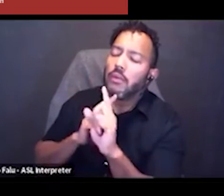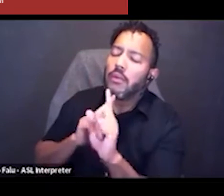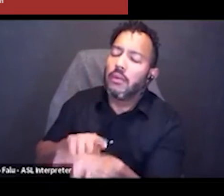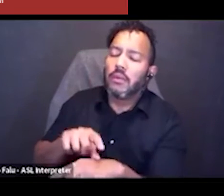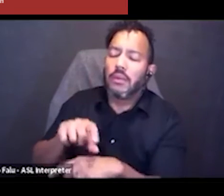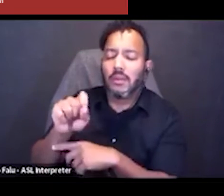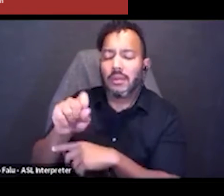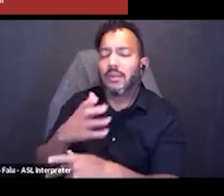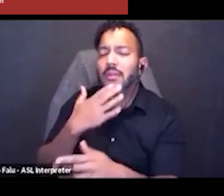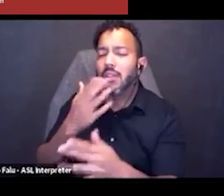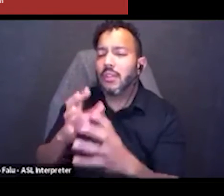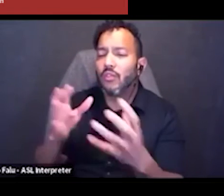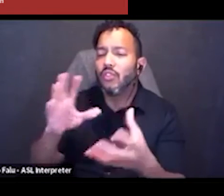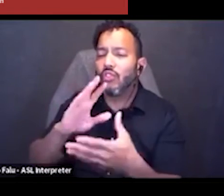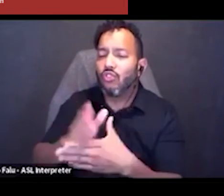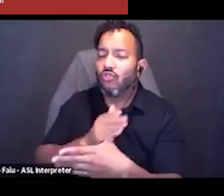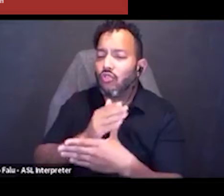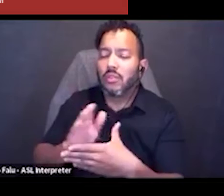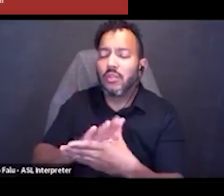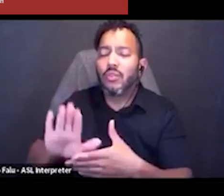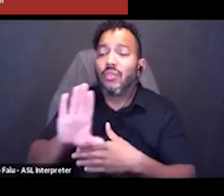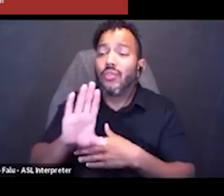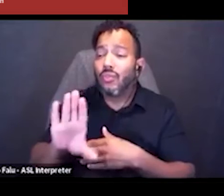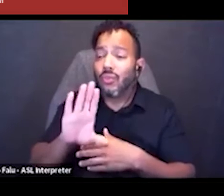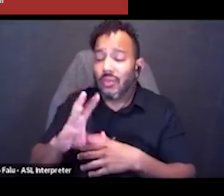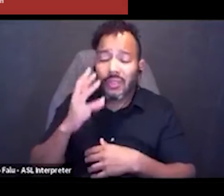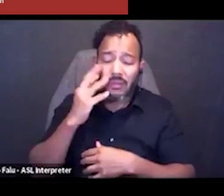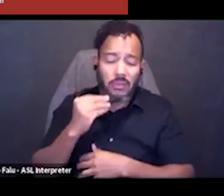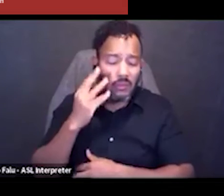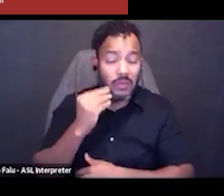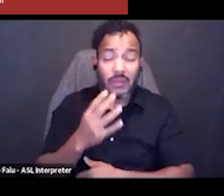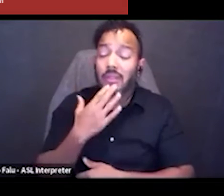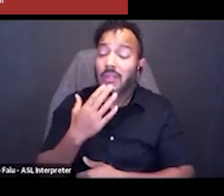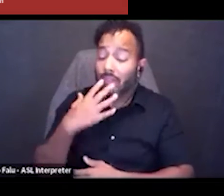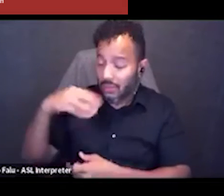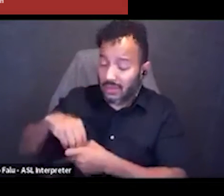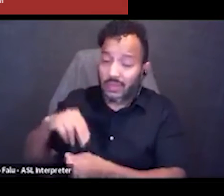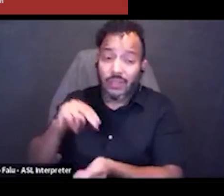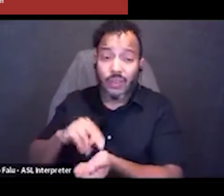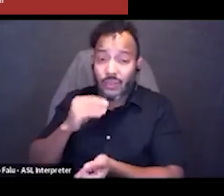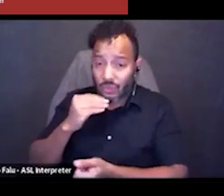Thank you for sharing all of that. Your experiences in the nursing home are far too common.